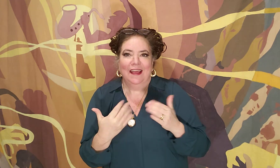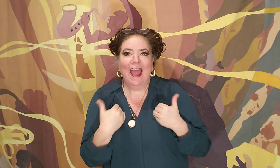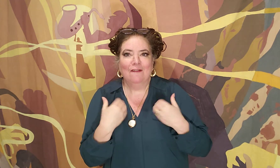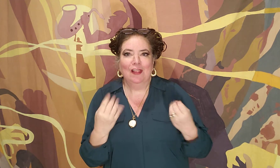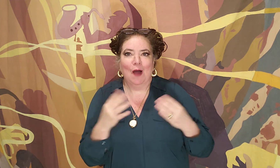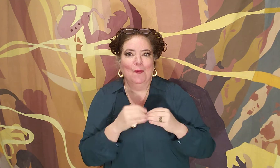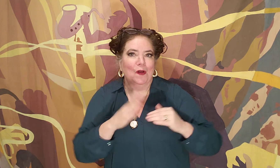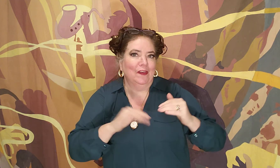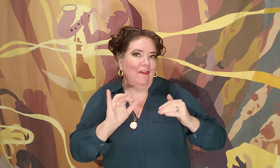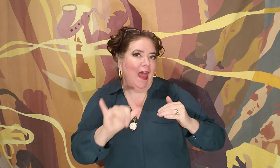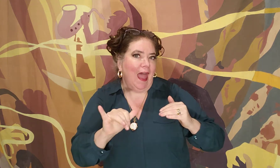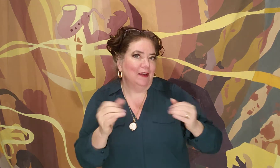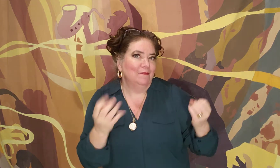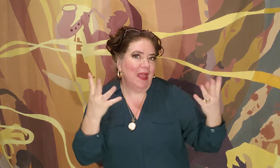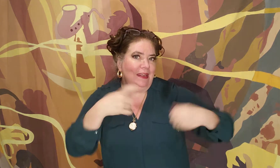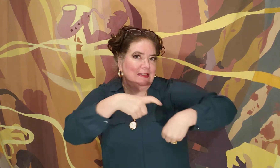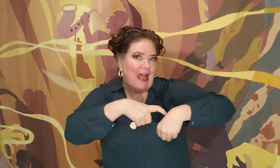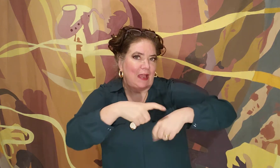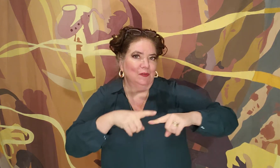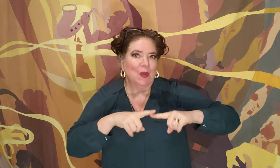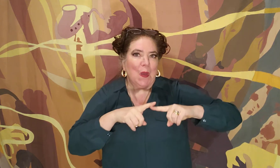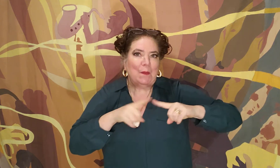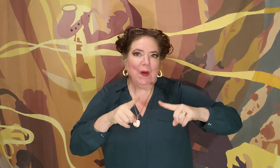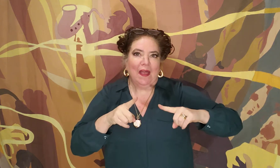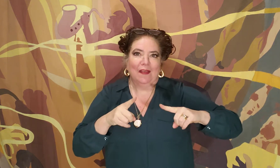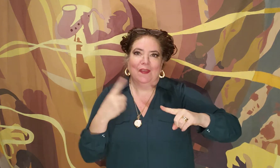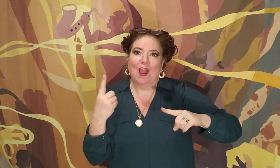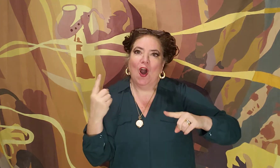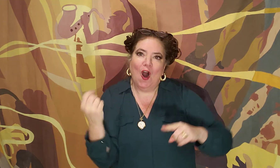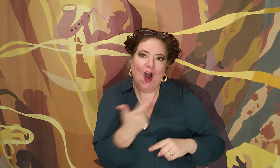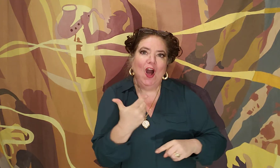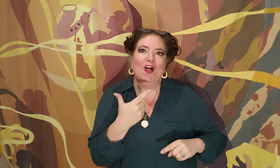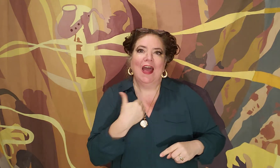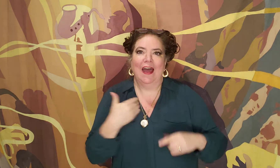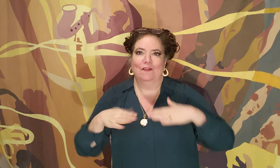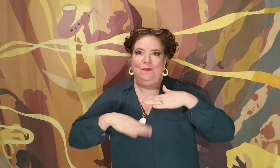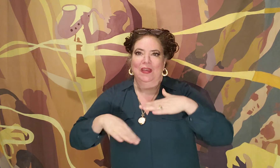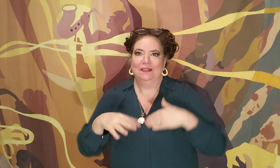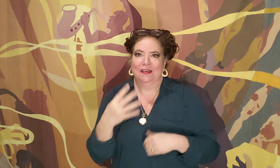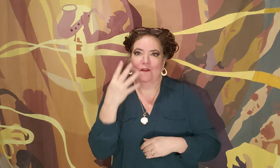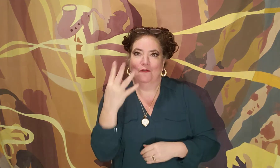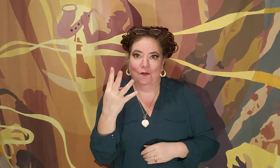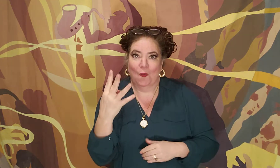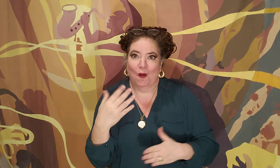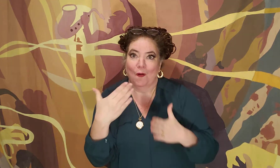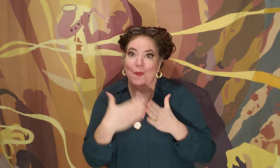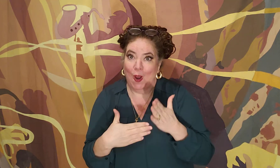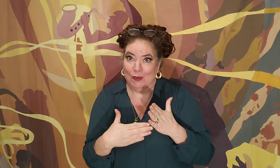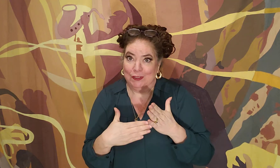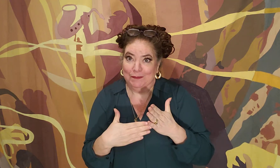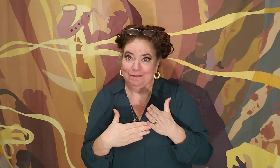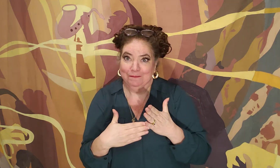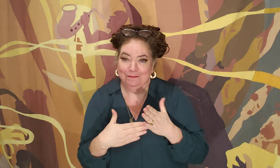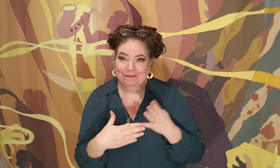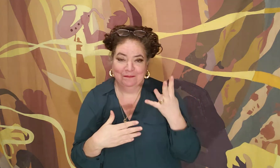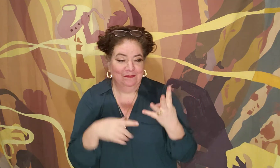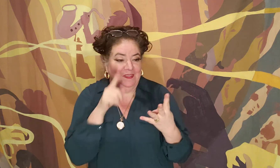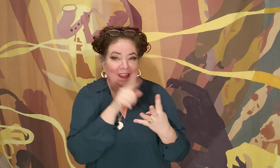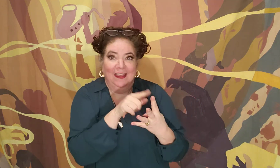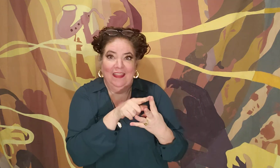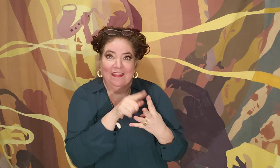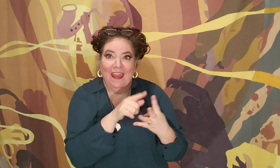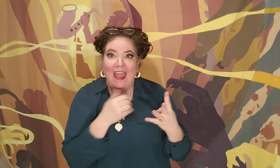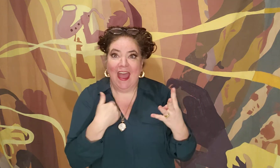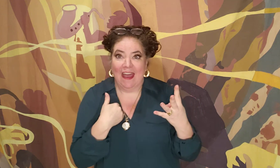have a lot more than that many times, but they all have a basic four parts. They have